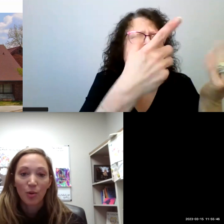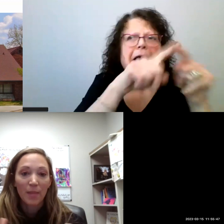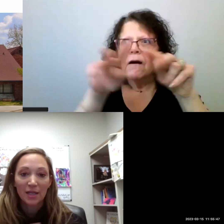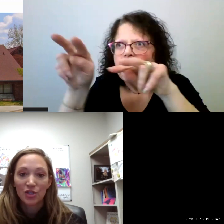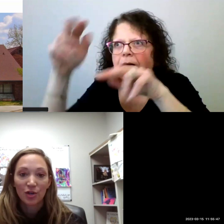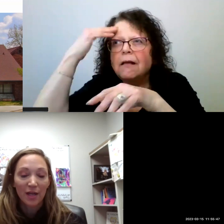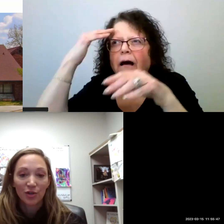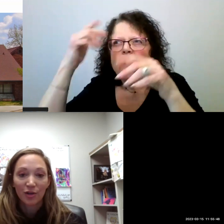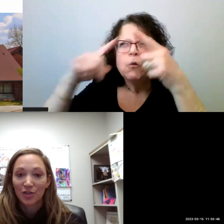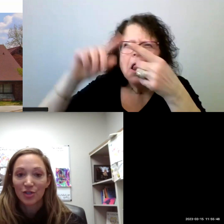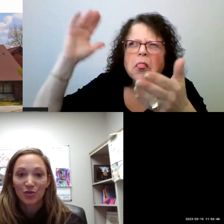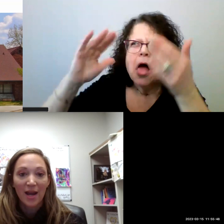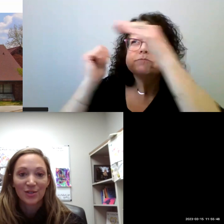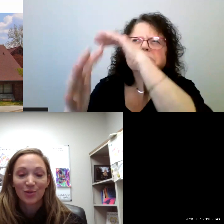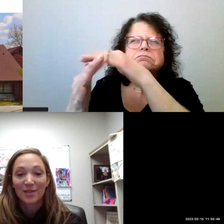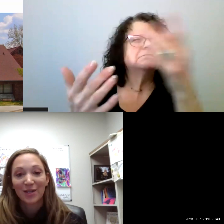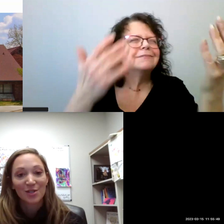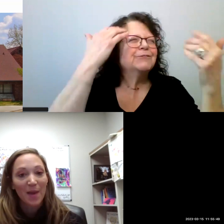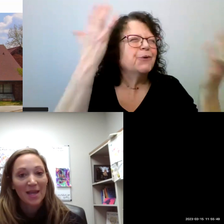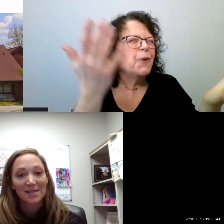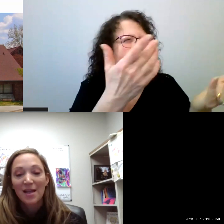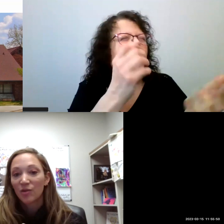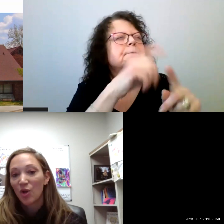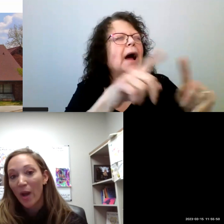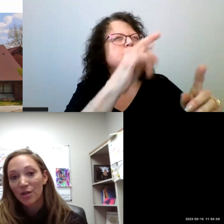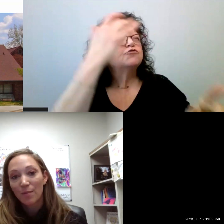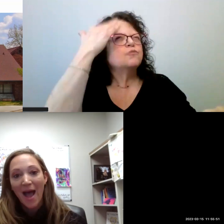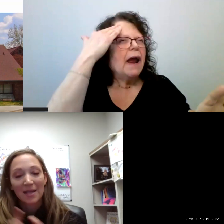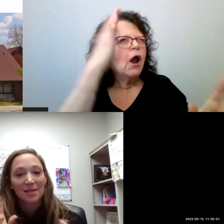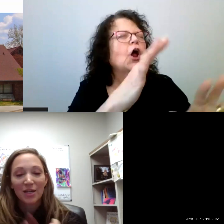know, making sure that you're just trying to take your space. You know where your mask.